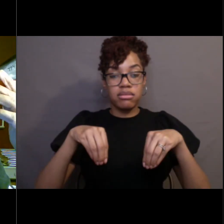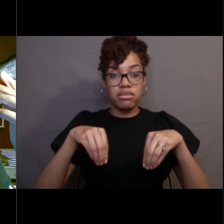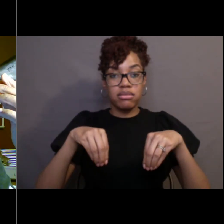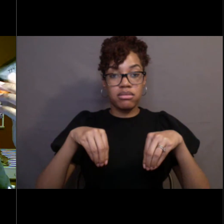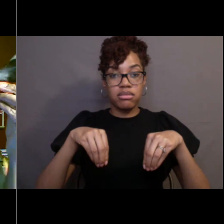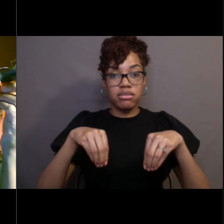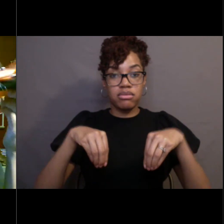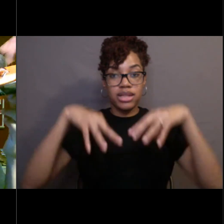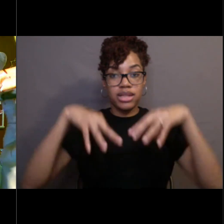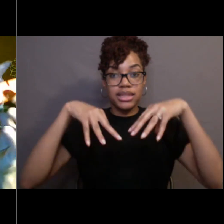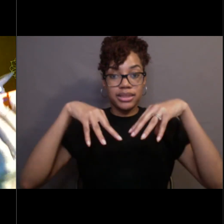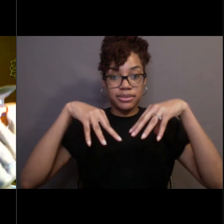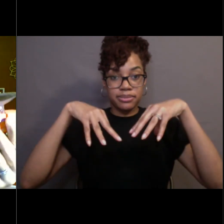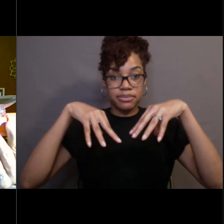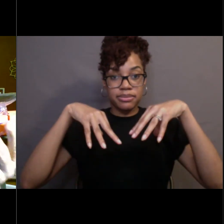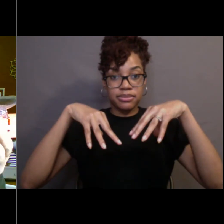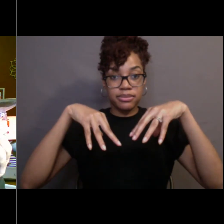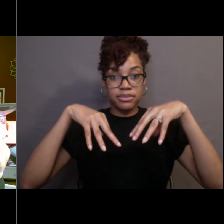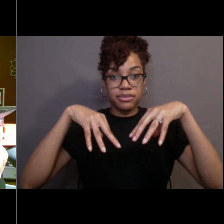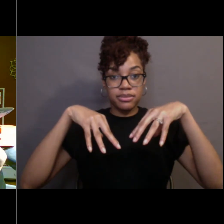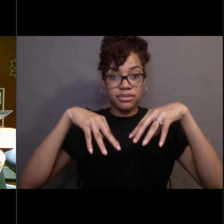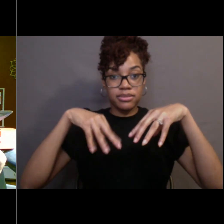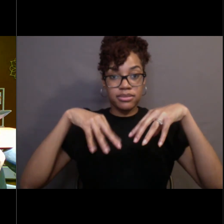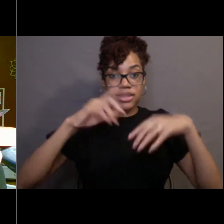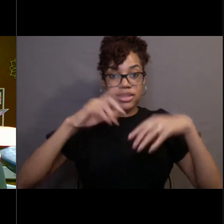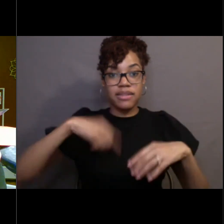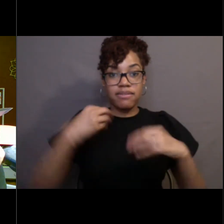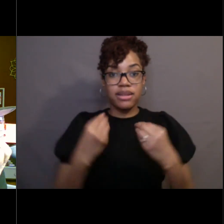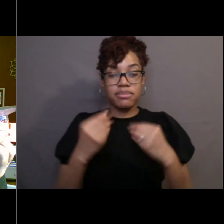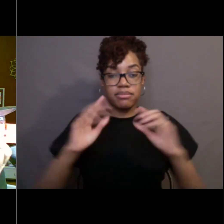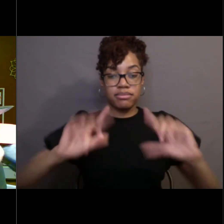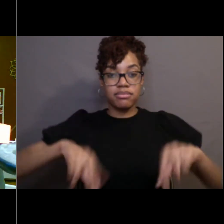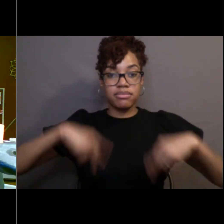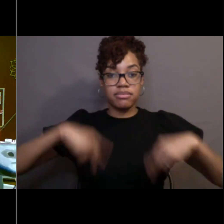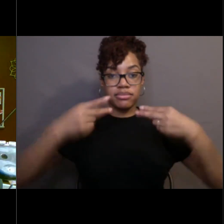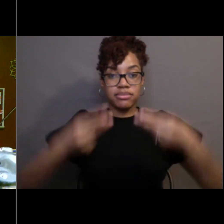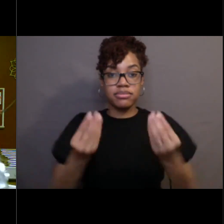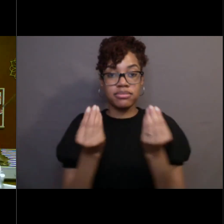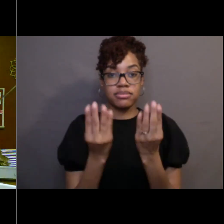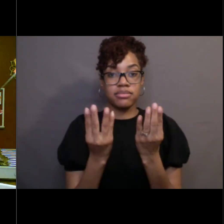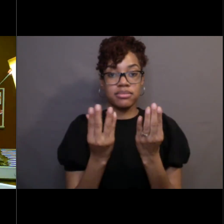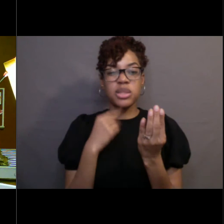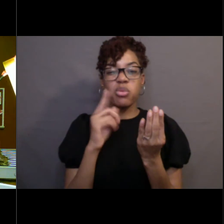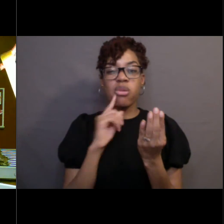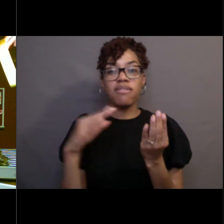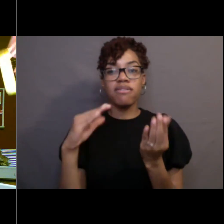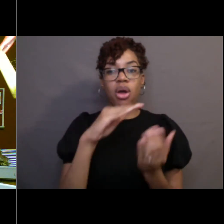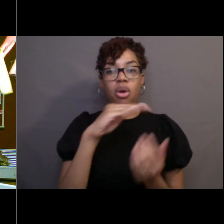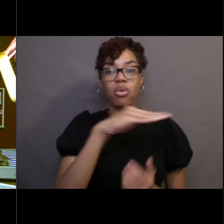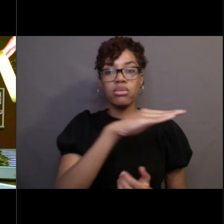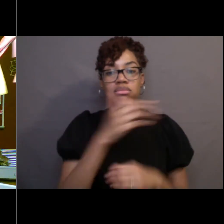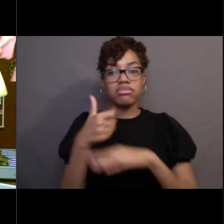And then the tag flips up. This whole orange thing is floating material. It flips up and floats.